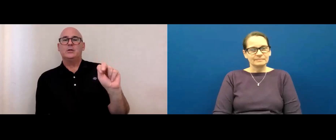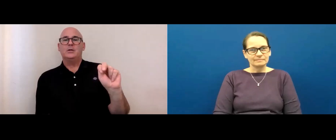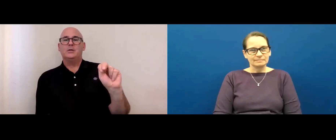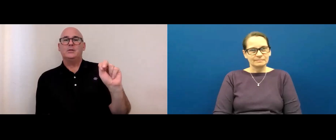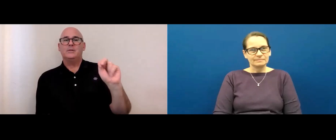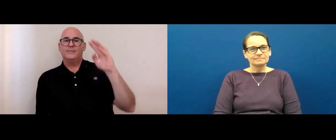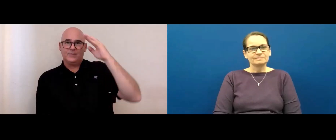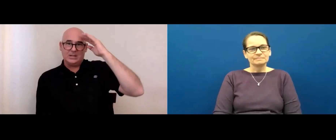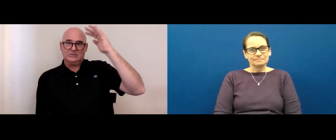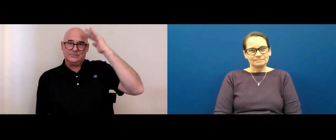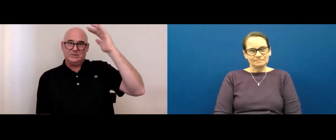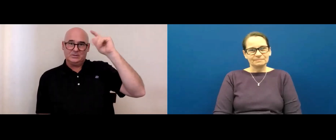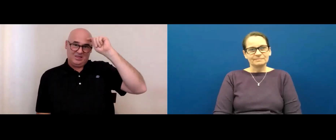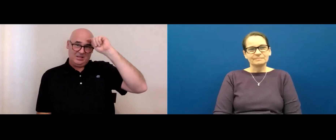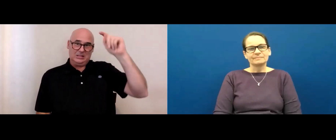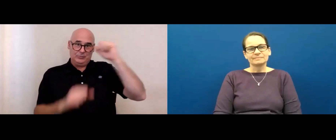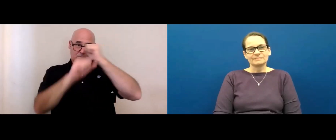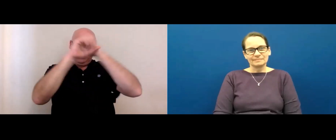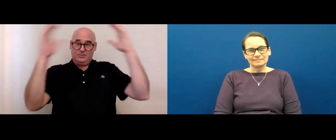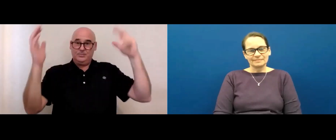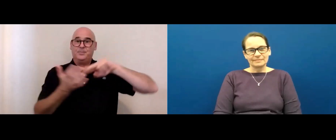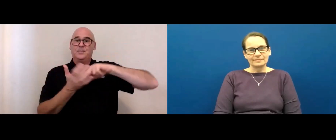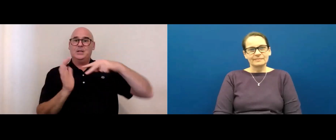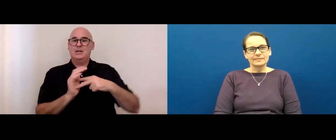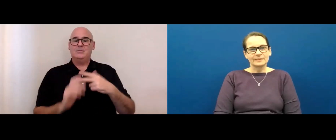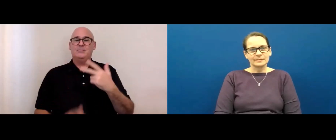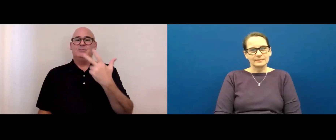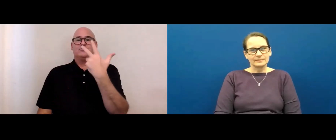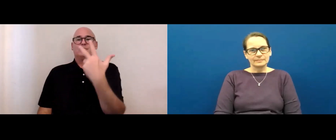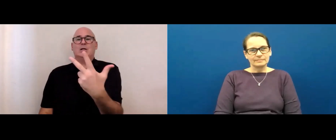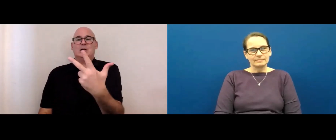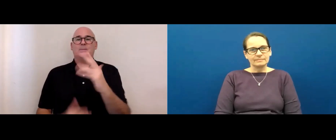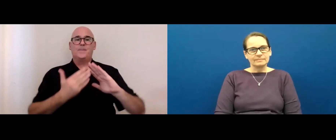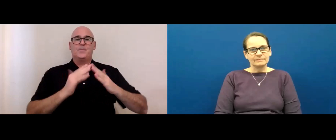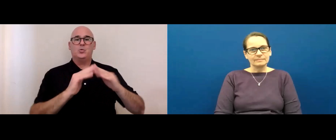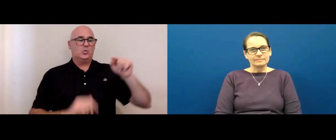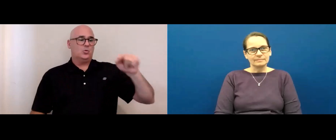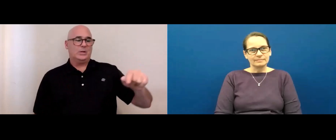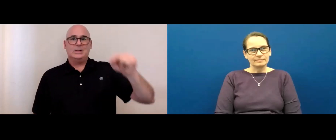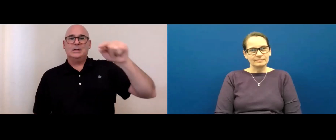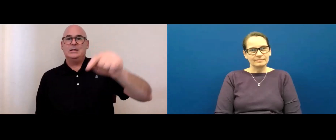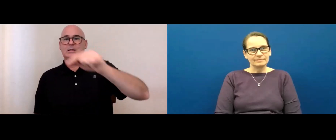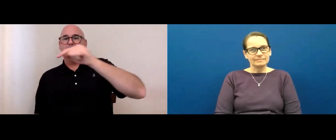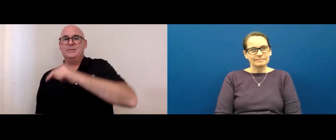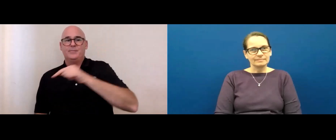something called tri-vision philosophy it's a theory that means the three communities